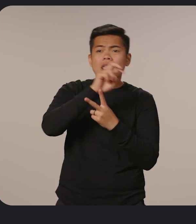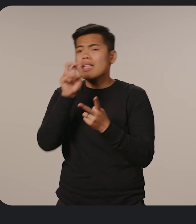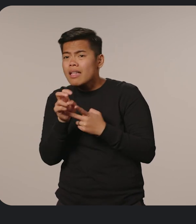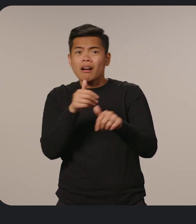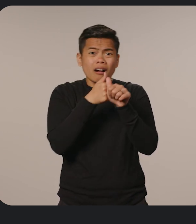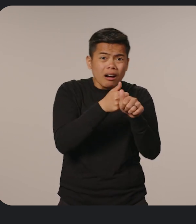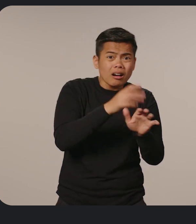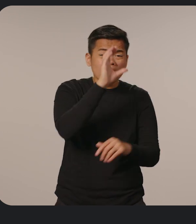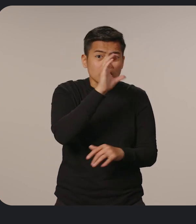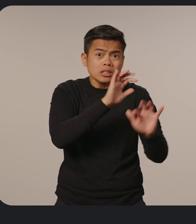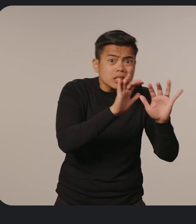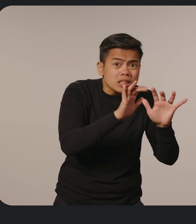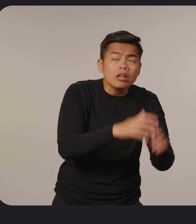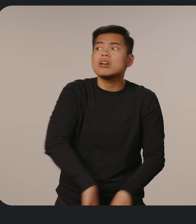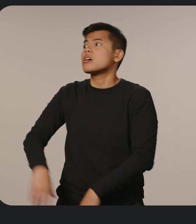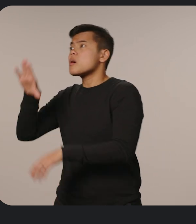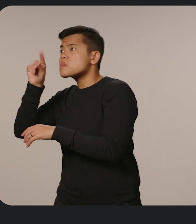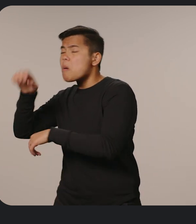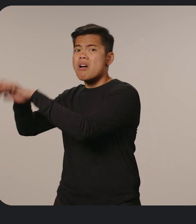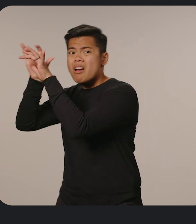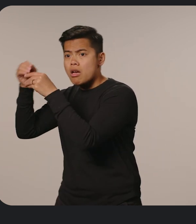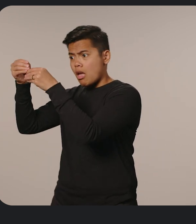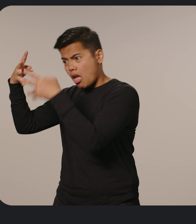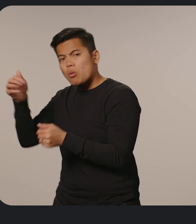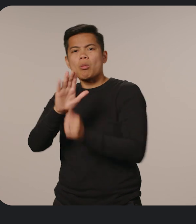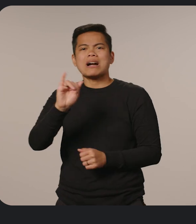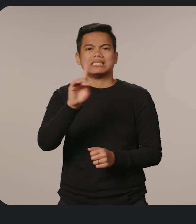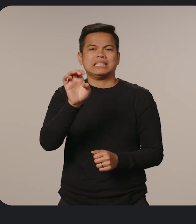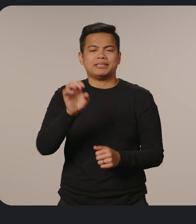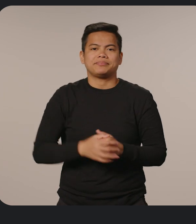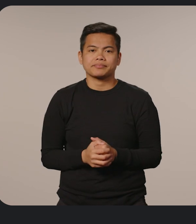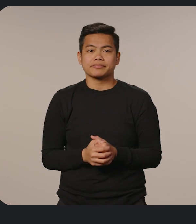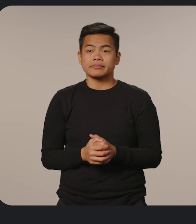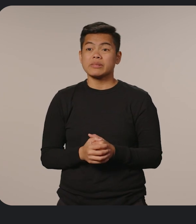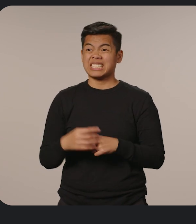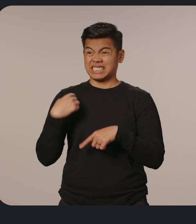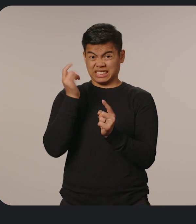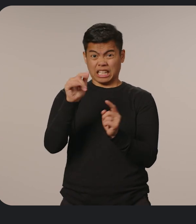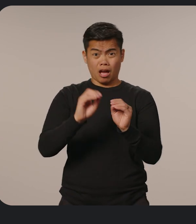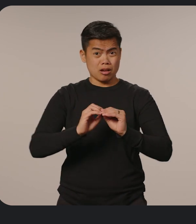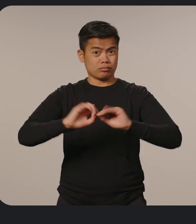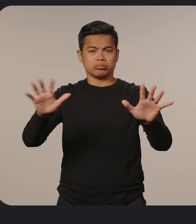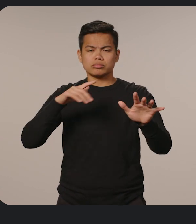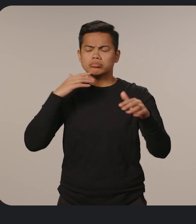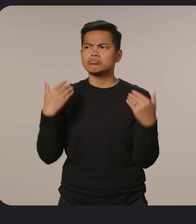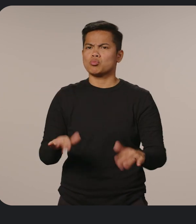traces in the browser and those endless rows of code in your IDE